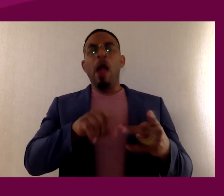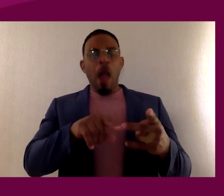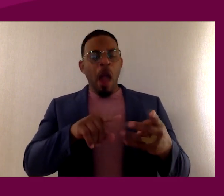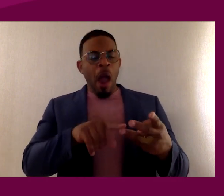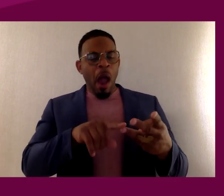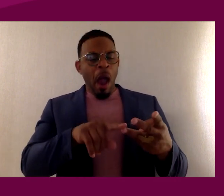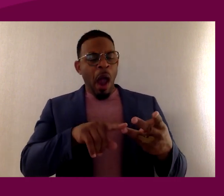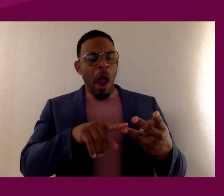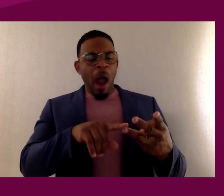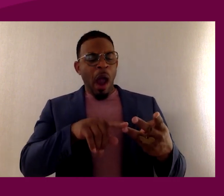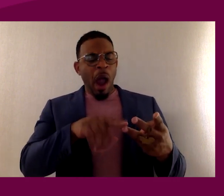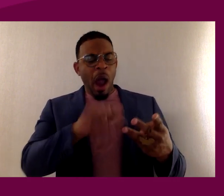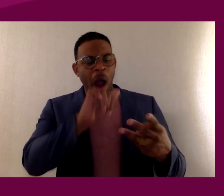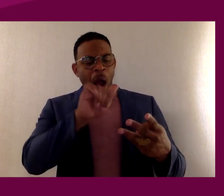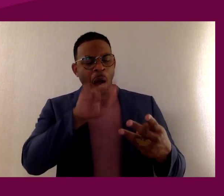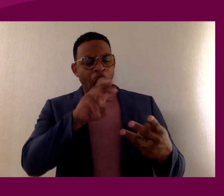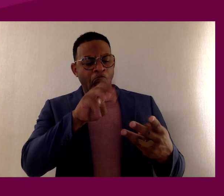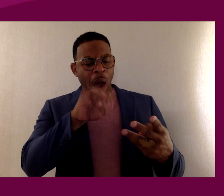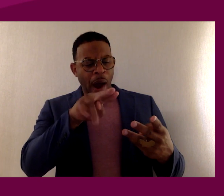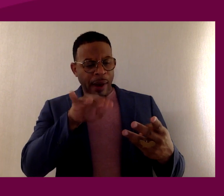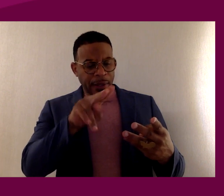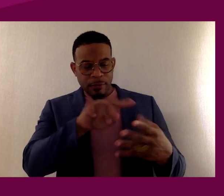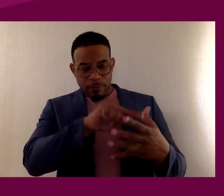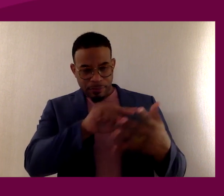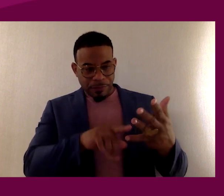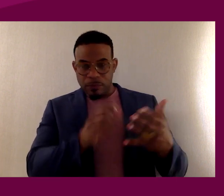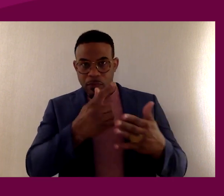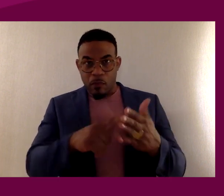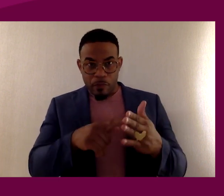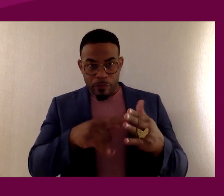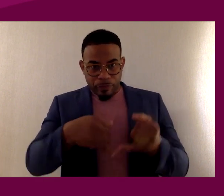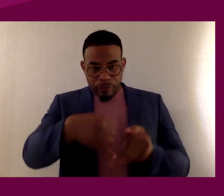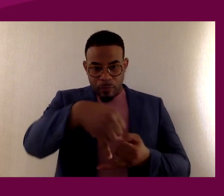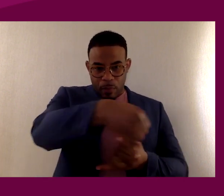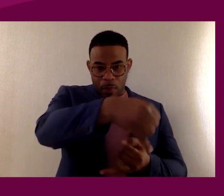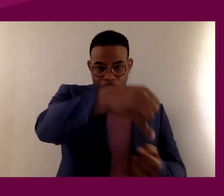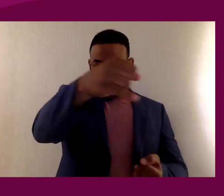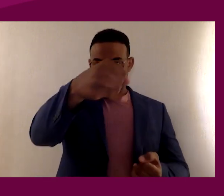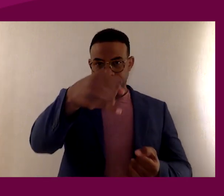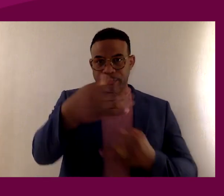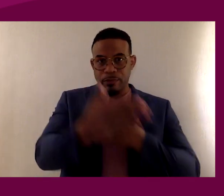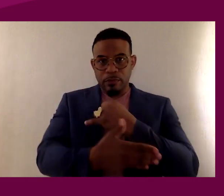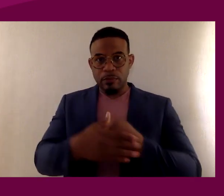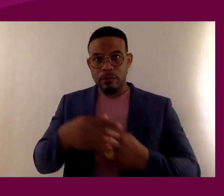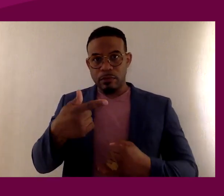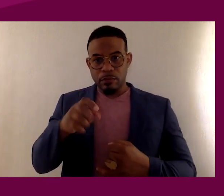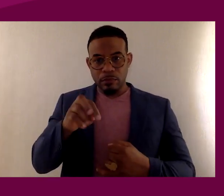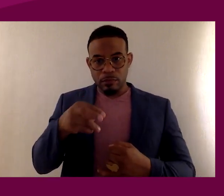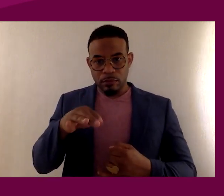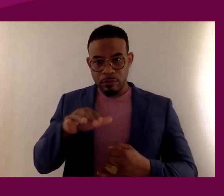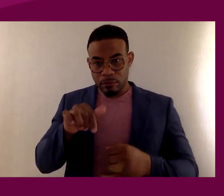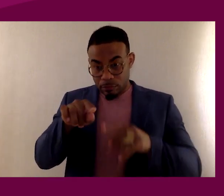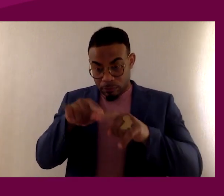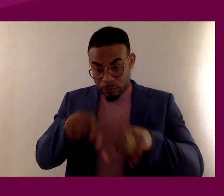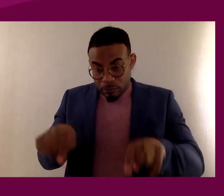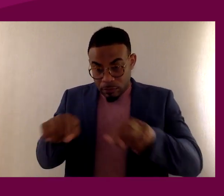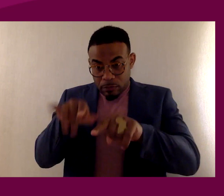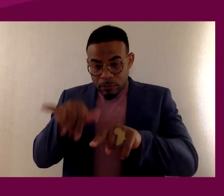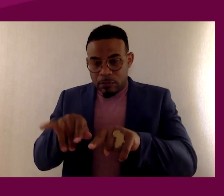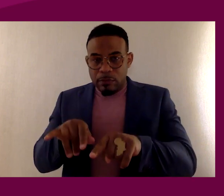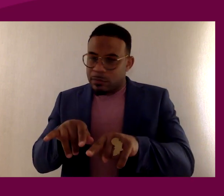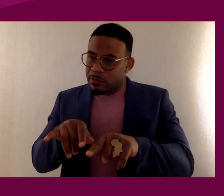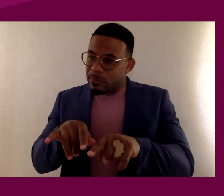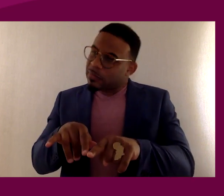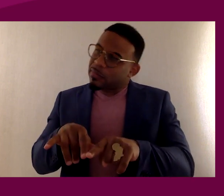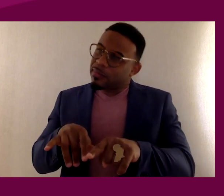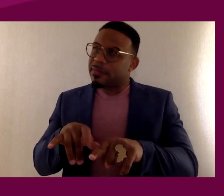and also Azerbaijan and Armenian. These are what border the country of Georgia. Georgia is